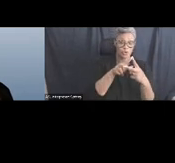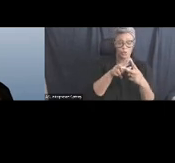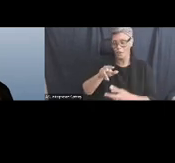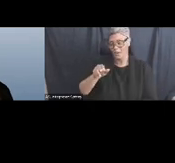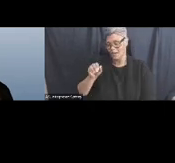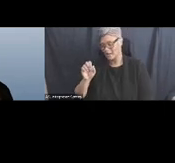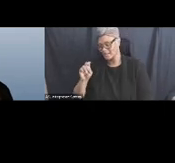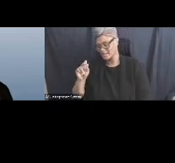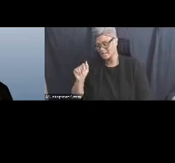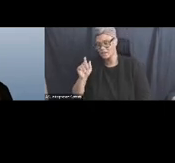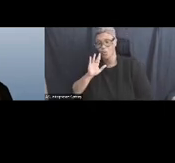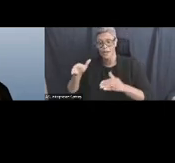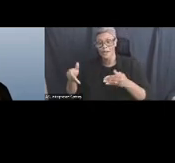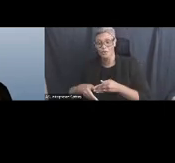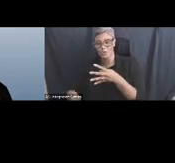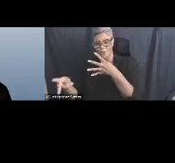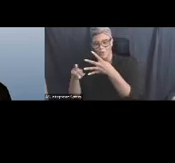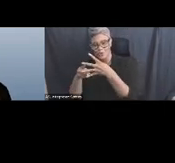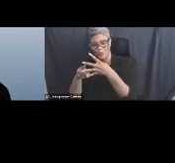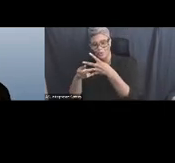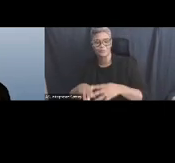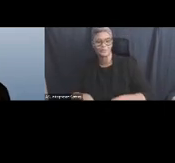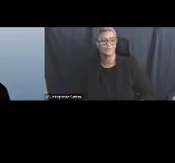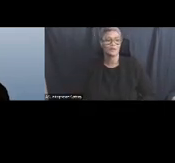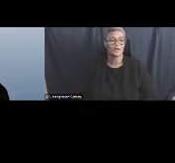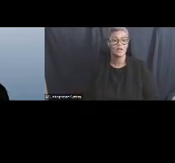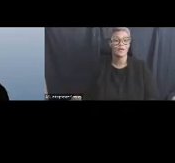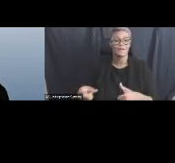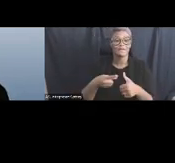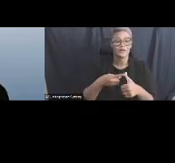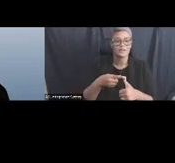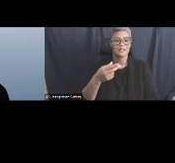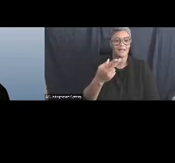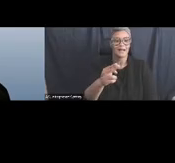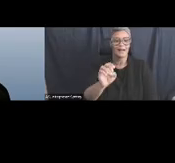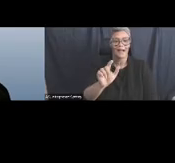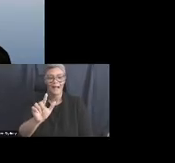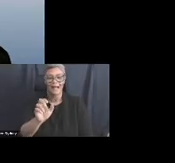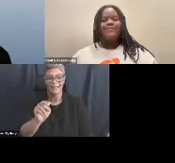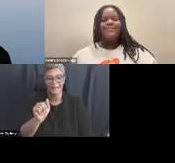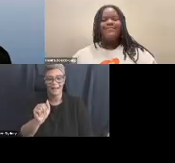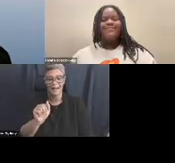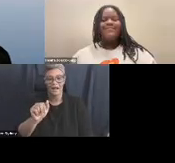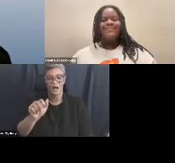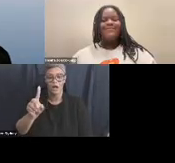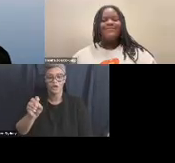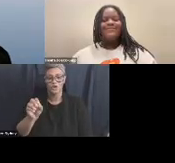So, it's my pleasure to introduce Helena Donato - Sap. She's a junior at Orange County School of